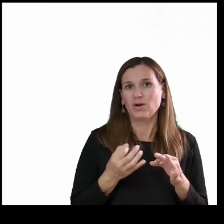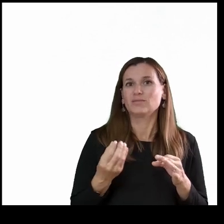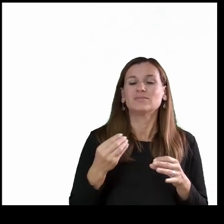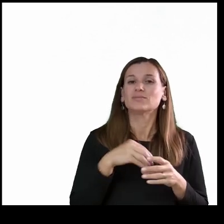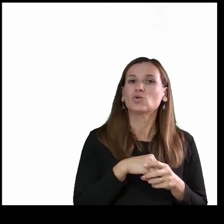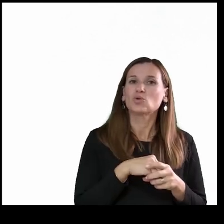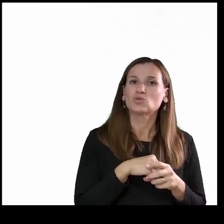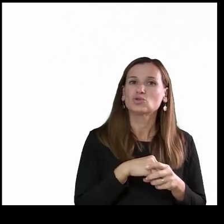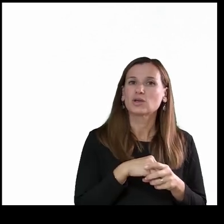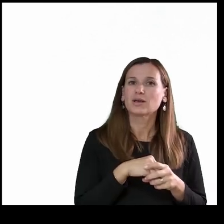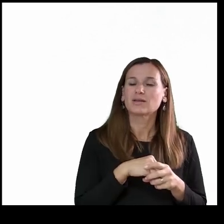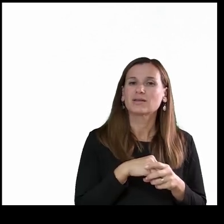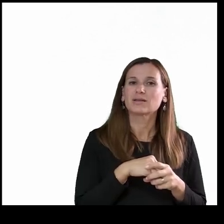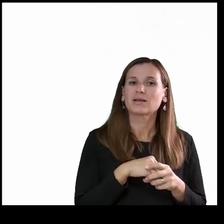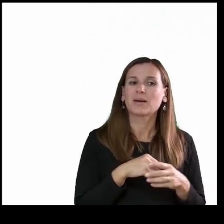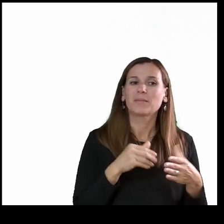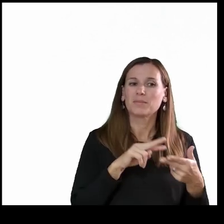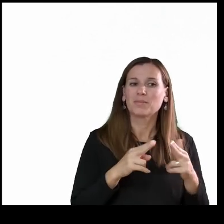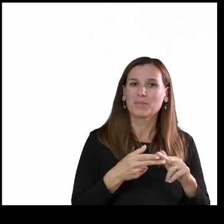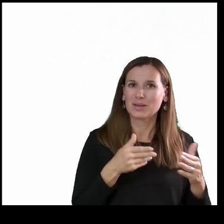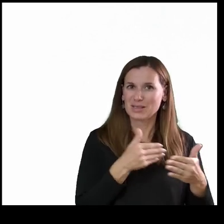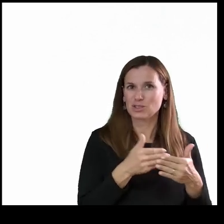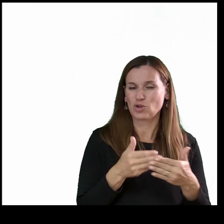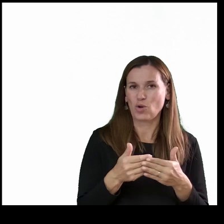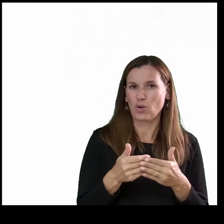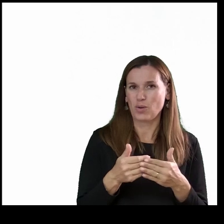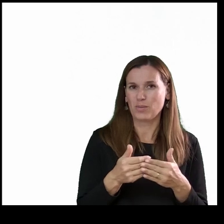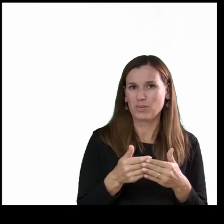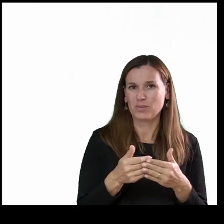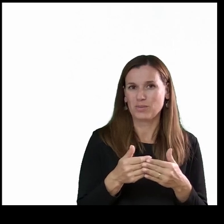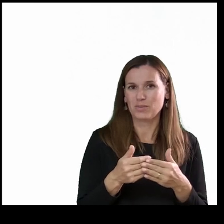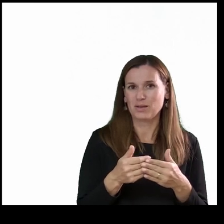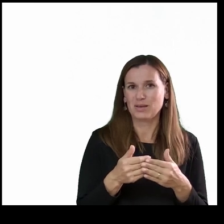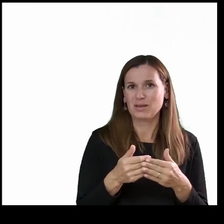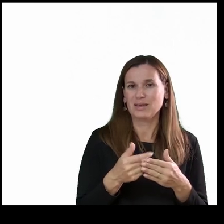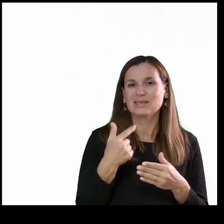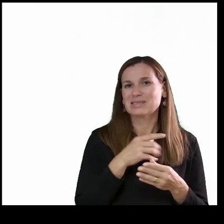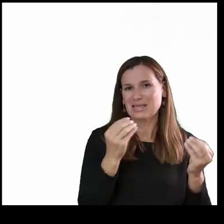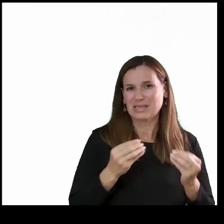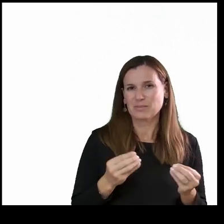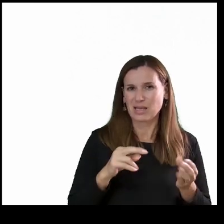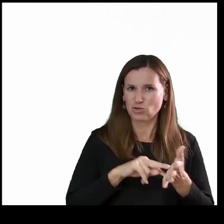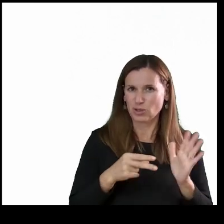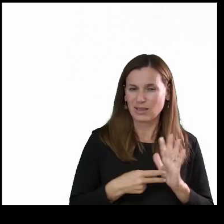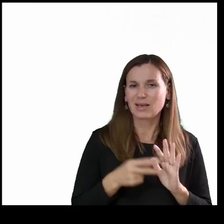which is common to the system engineering in education, if possible.